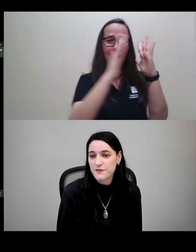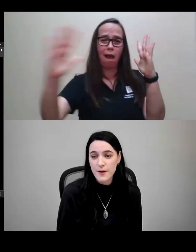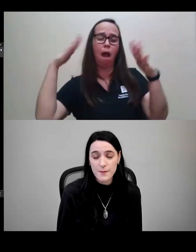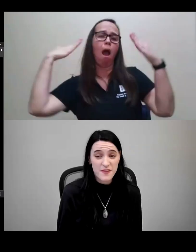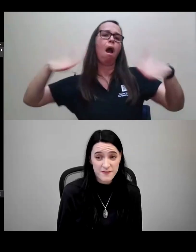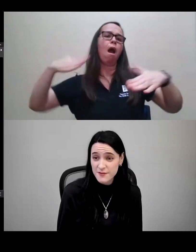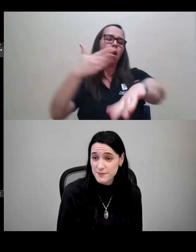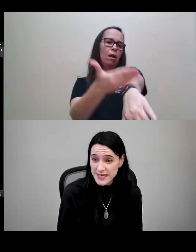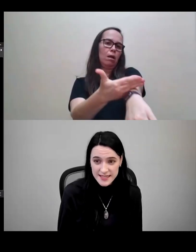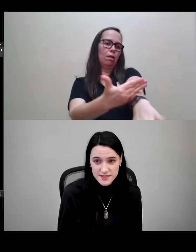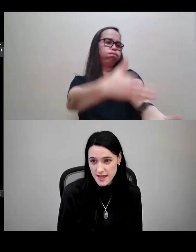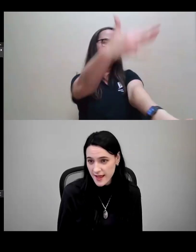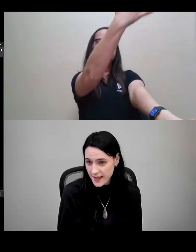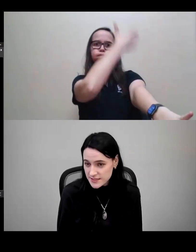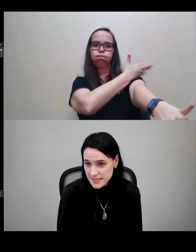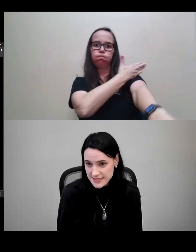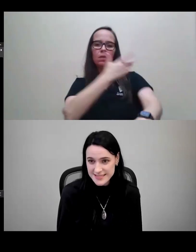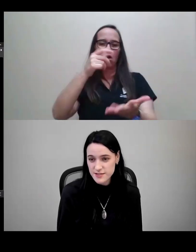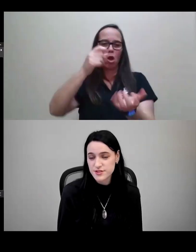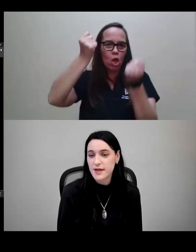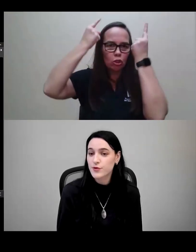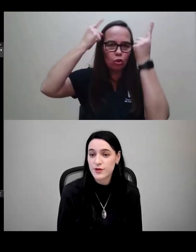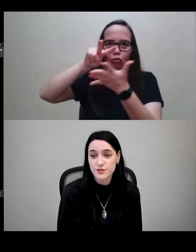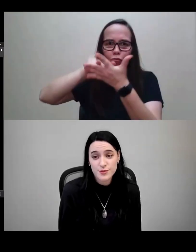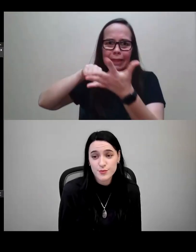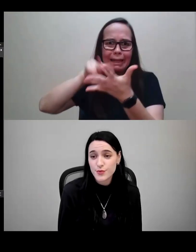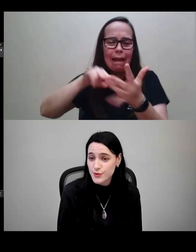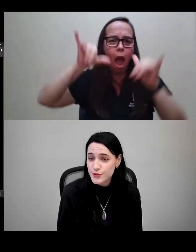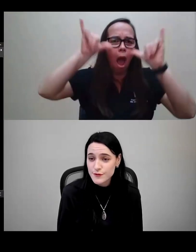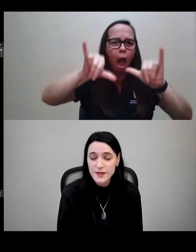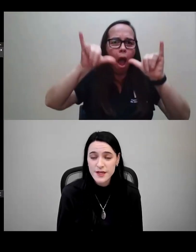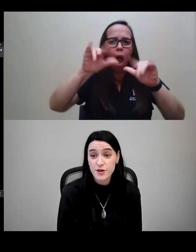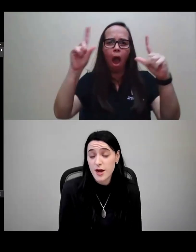from the very beginning to the end and see their sign production improve,